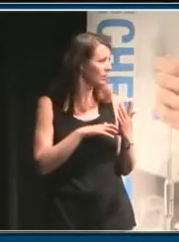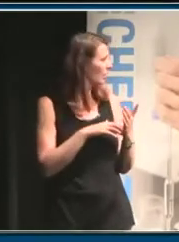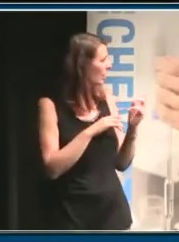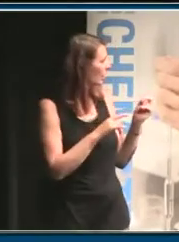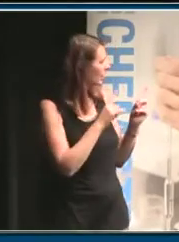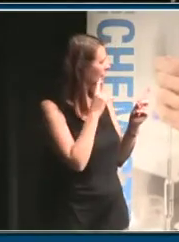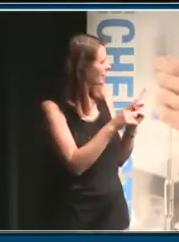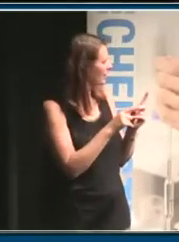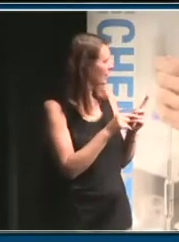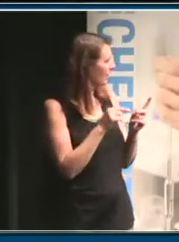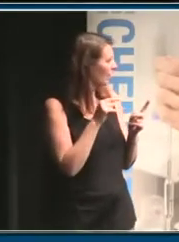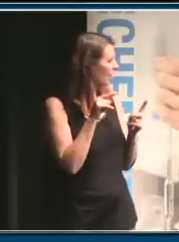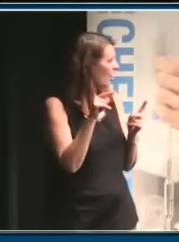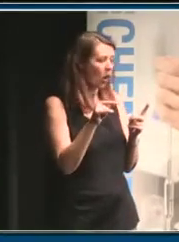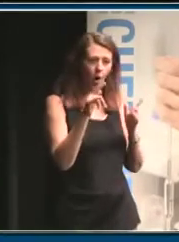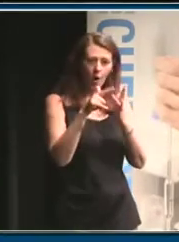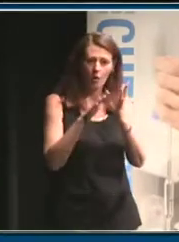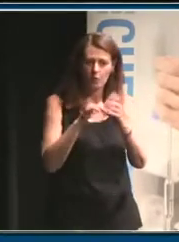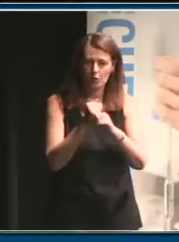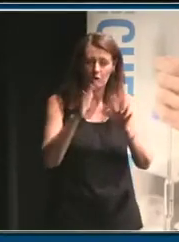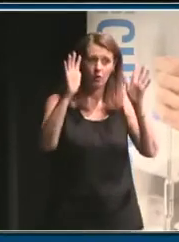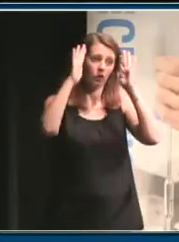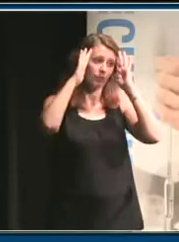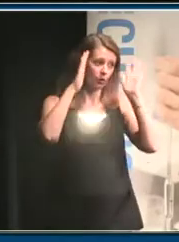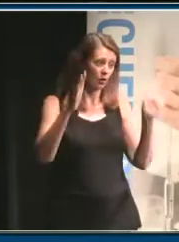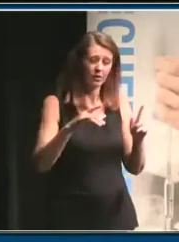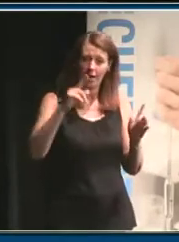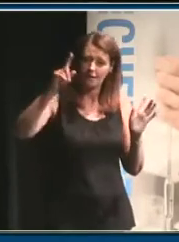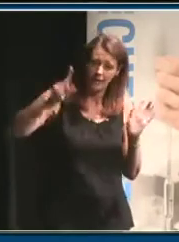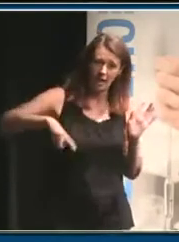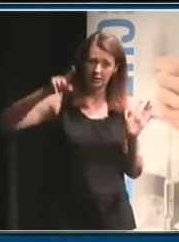cash register receipts.” Oh my goodness! Next thing you know thousands of websites: